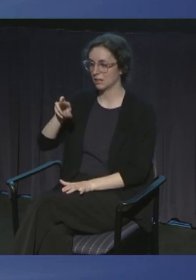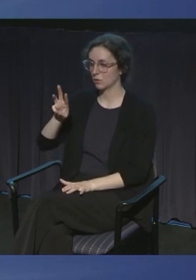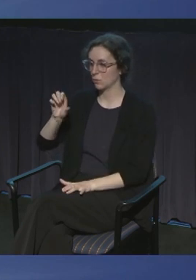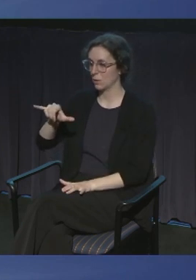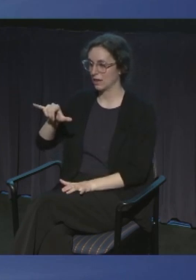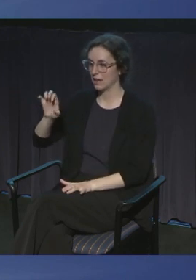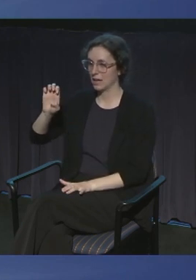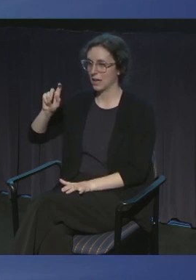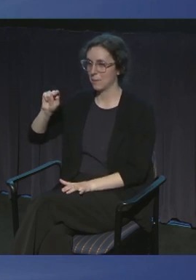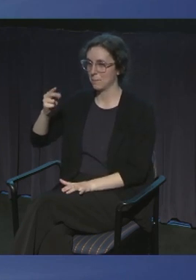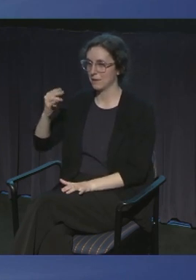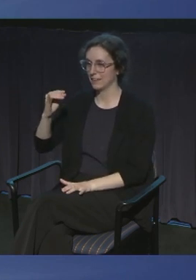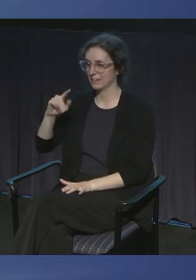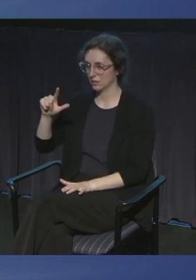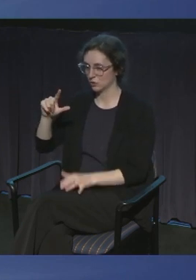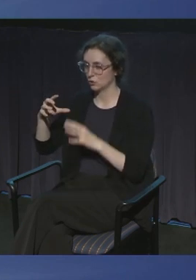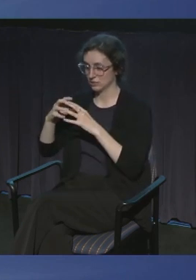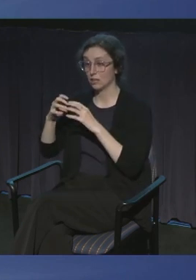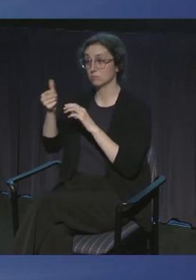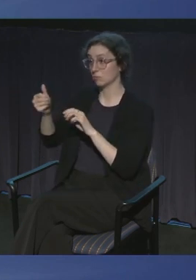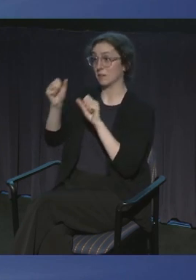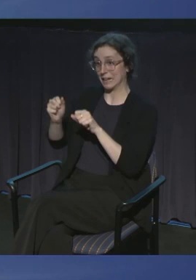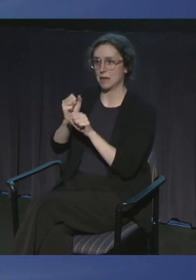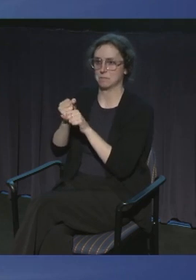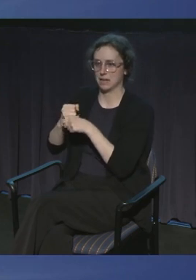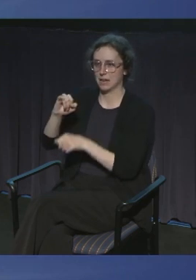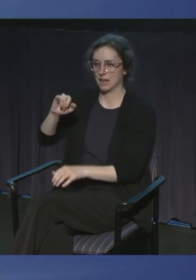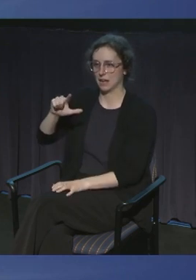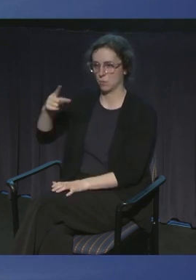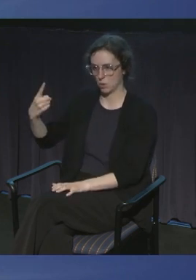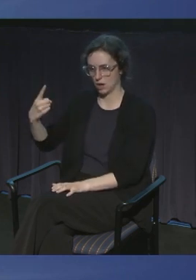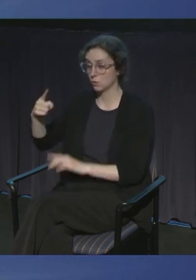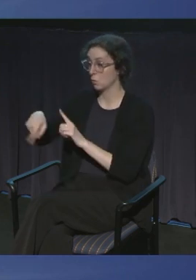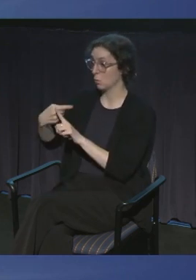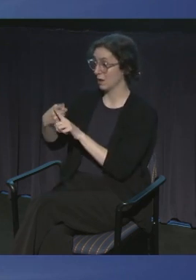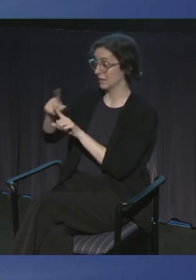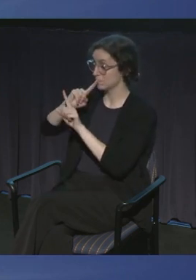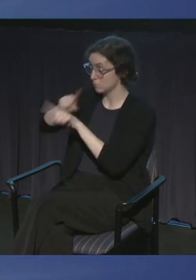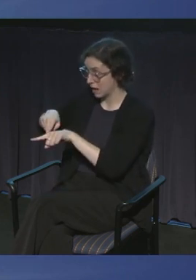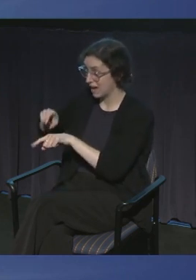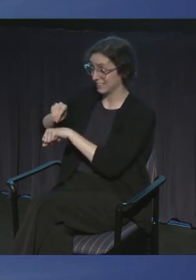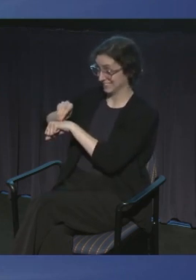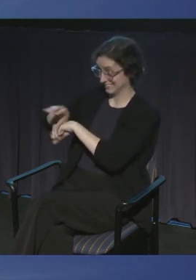WHAT WE HAVE FOUND IN THIS WHOLE SYSTEM IS THAT AIRWAY EPITHELIAL CELLS CAN MAKE IL-1, WHEN THEY ARE RESPONDED AND INDUCED A PROPERTY BY SIGNAL 1